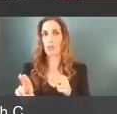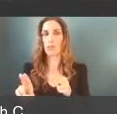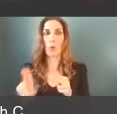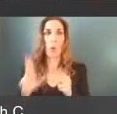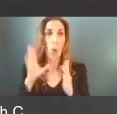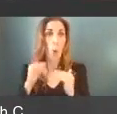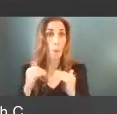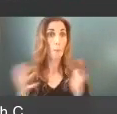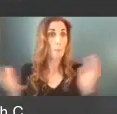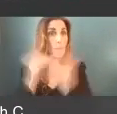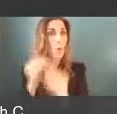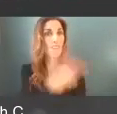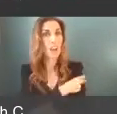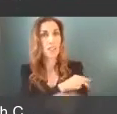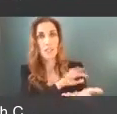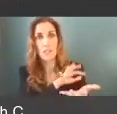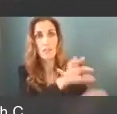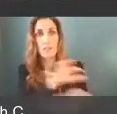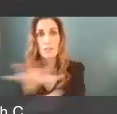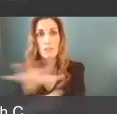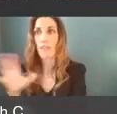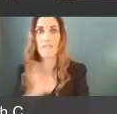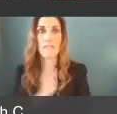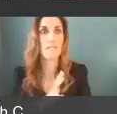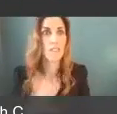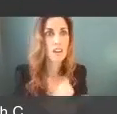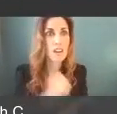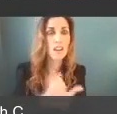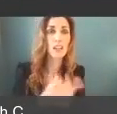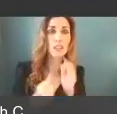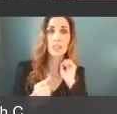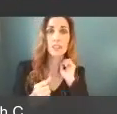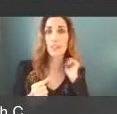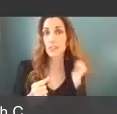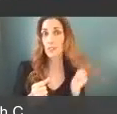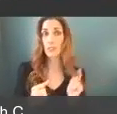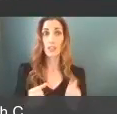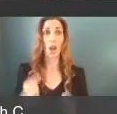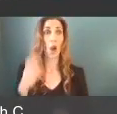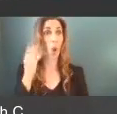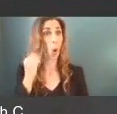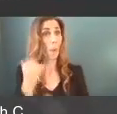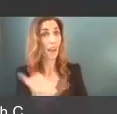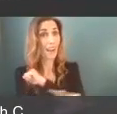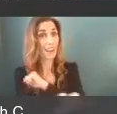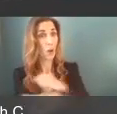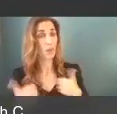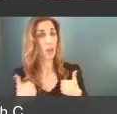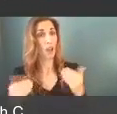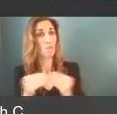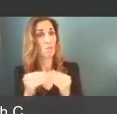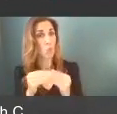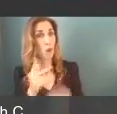come into our region not only will the County have a lot more vaccine but, presumably from the